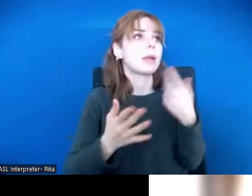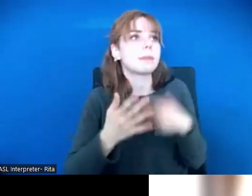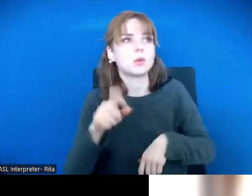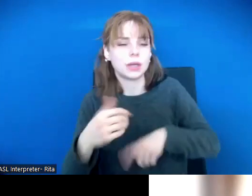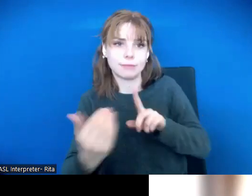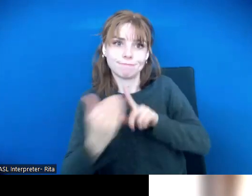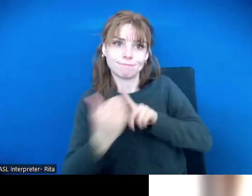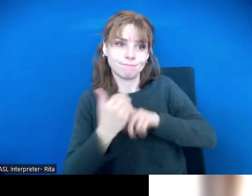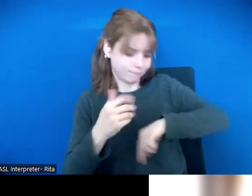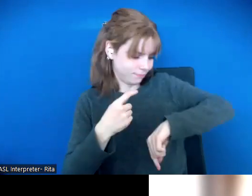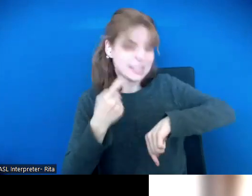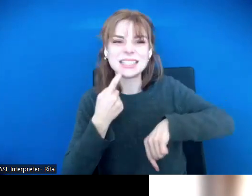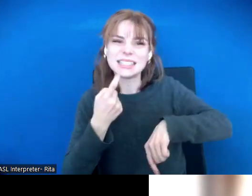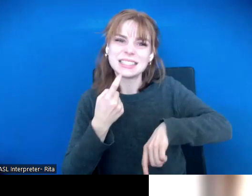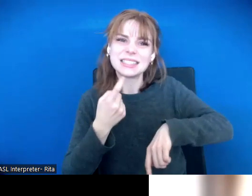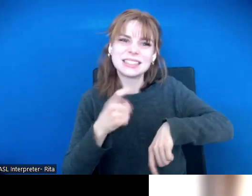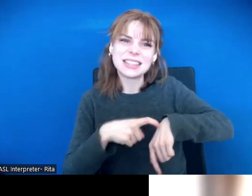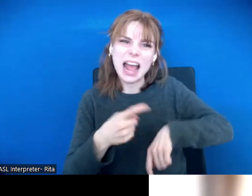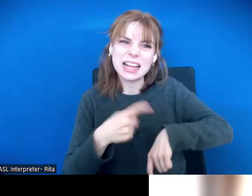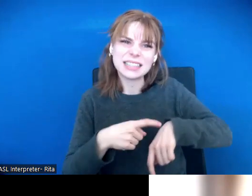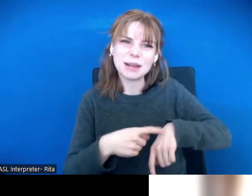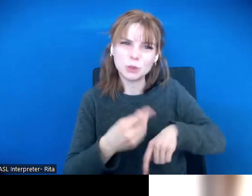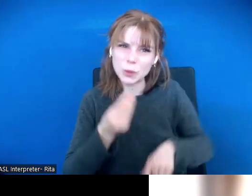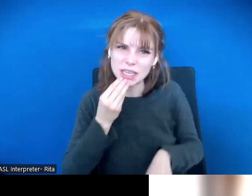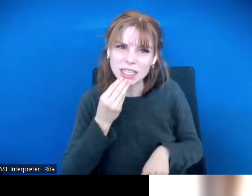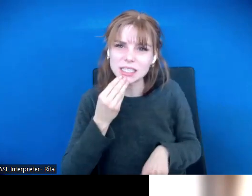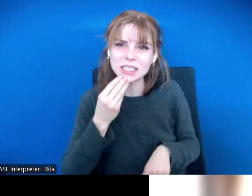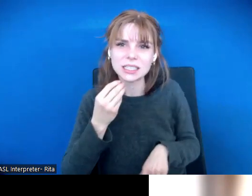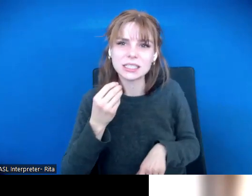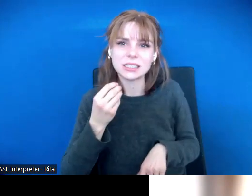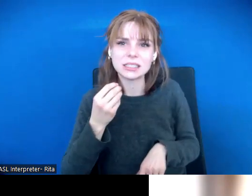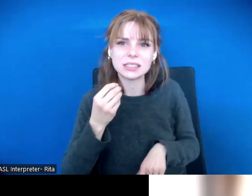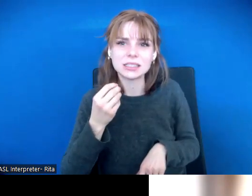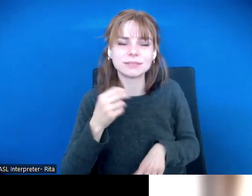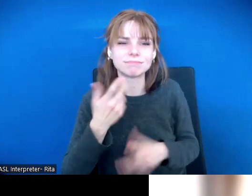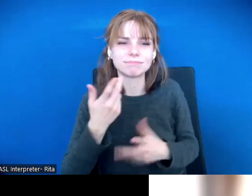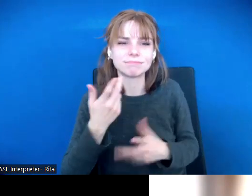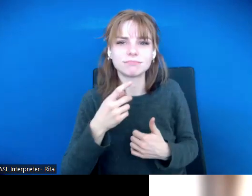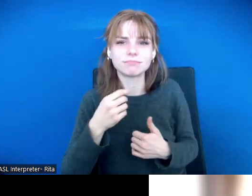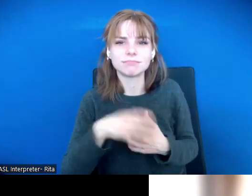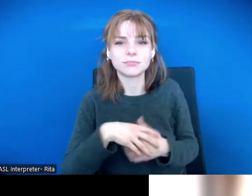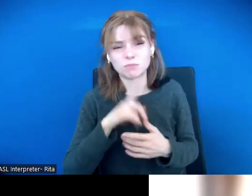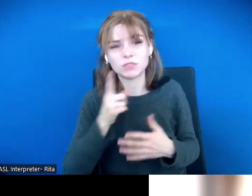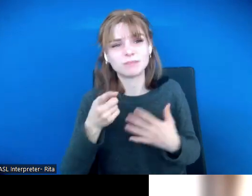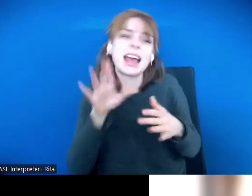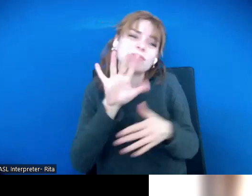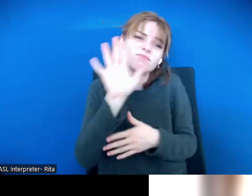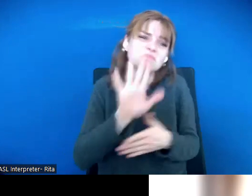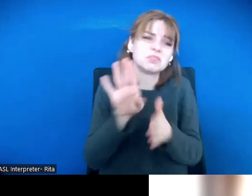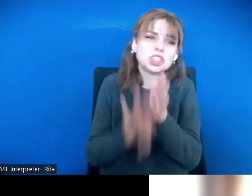maybe doesn't have great hearing, they can feel that vibration and look down. It is going to tell them maybe you need a reminder to get your backpack and get on the bus every morning. Or maybe you need a reminder to transition to lunch.